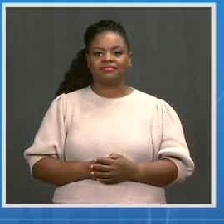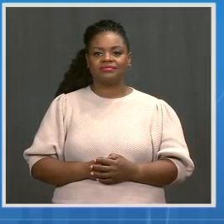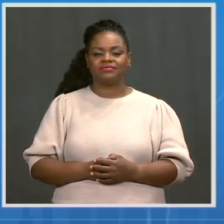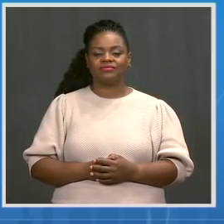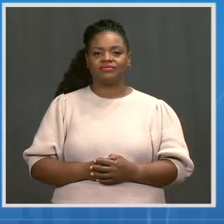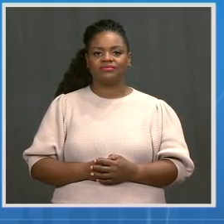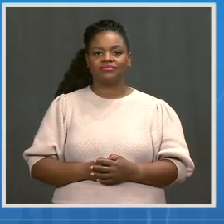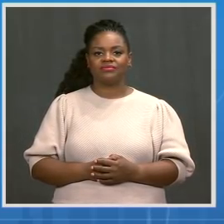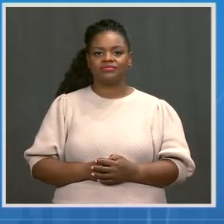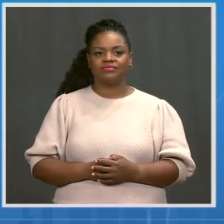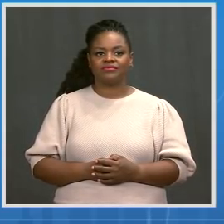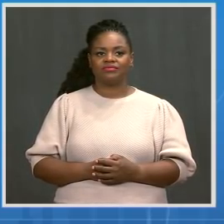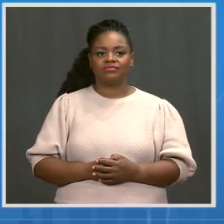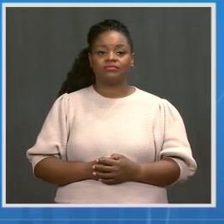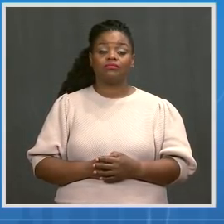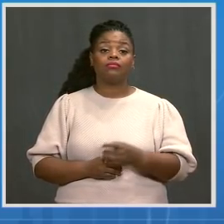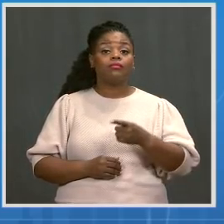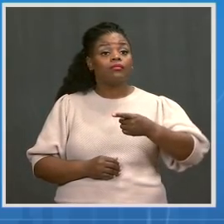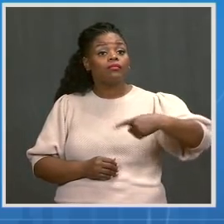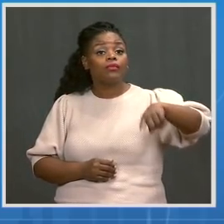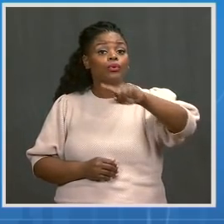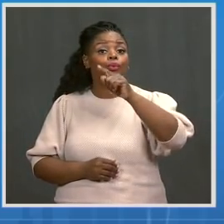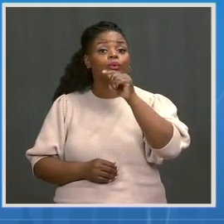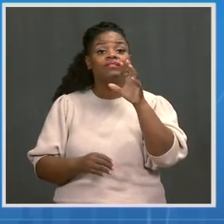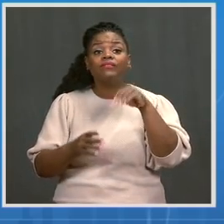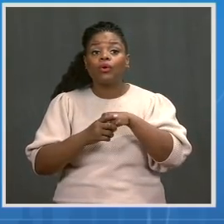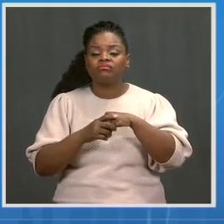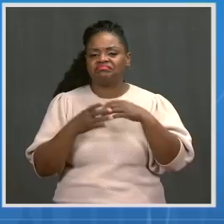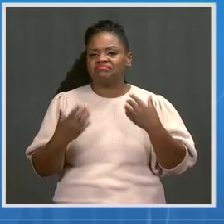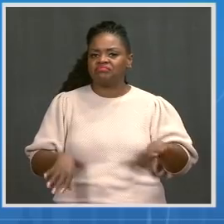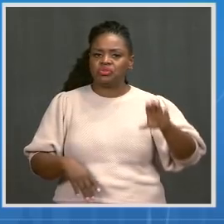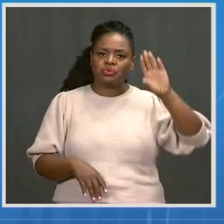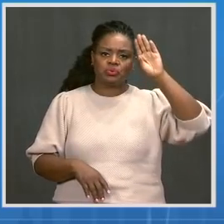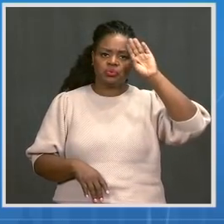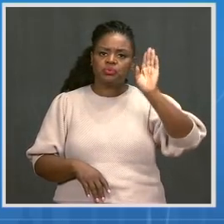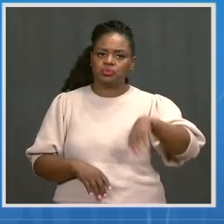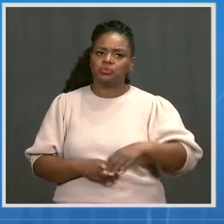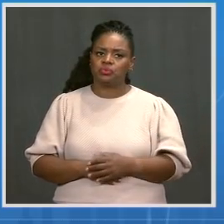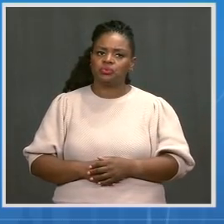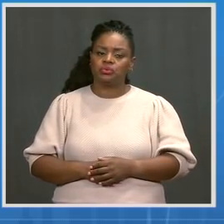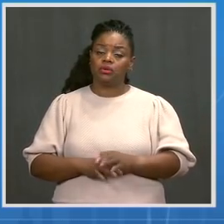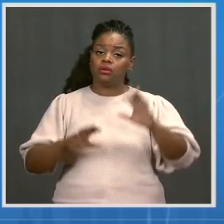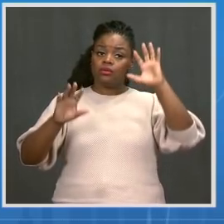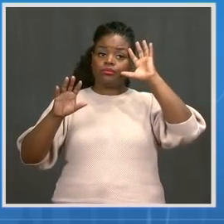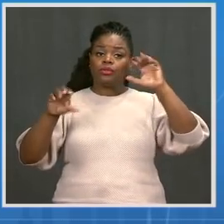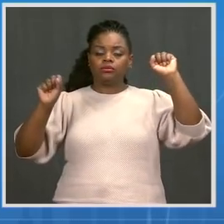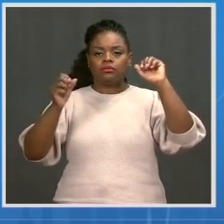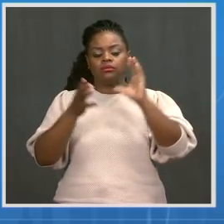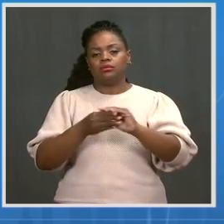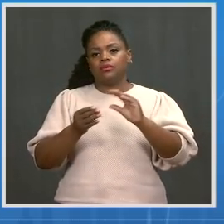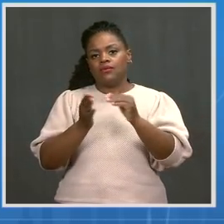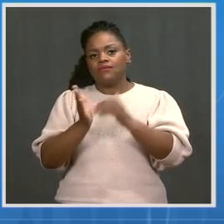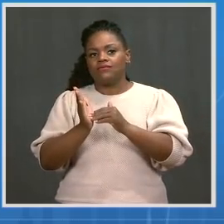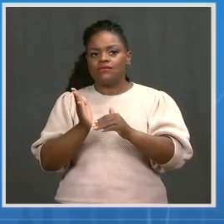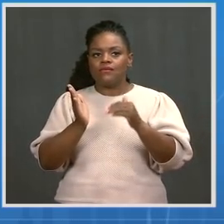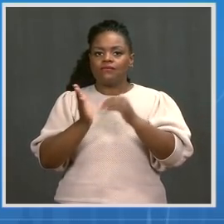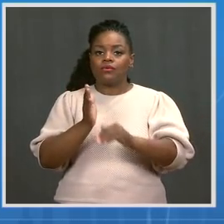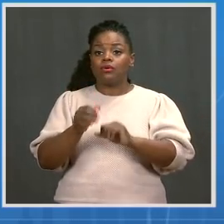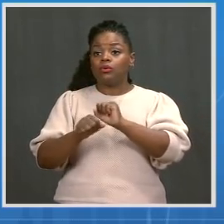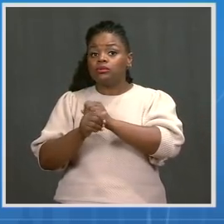Now, everyone involved in this effort knows, and the President has said repeatedly: Our work does not stop on July 4th or at 70 percent.